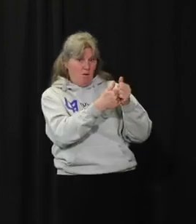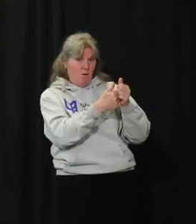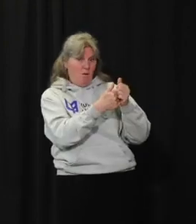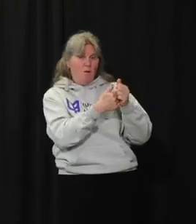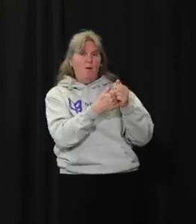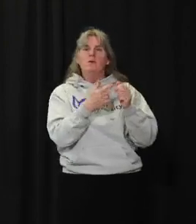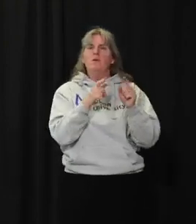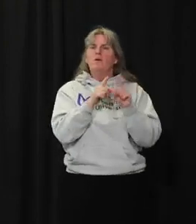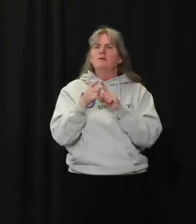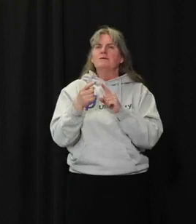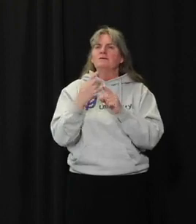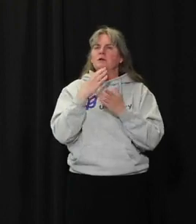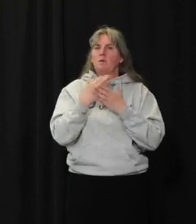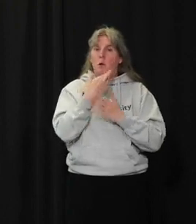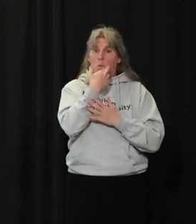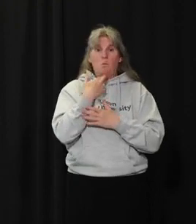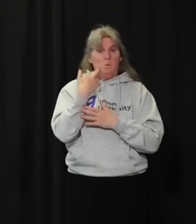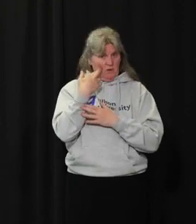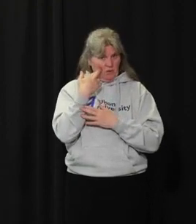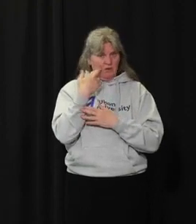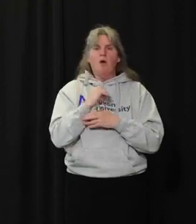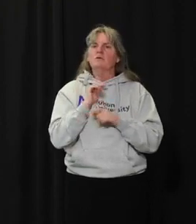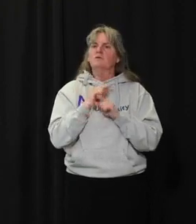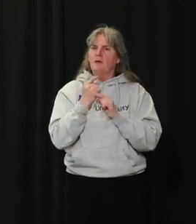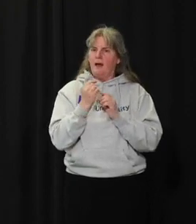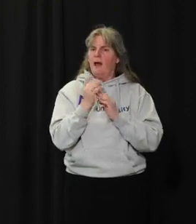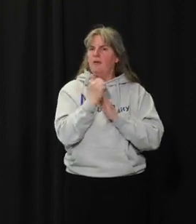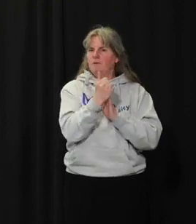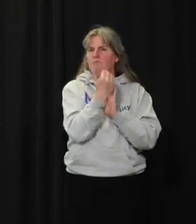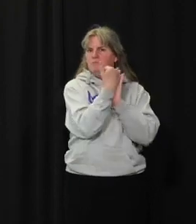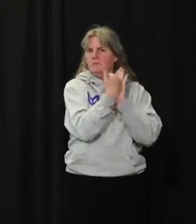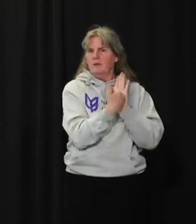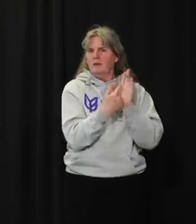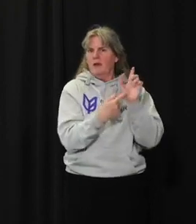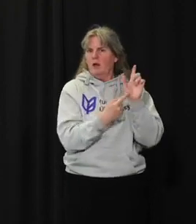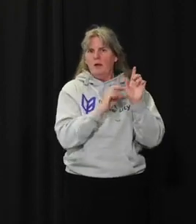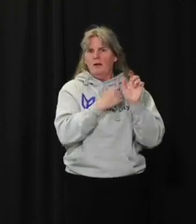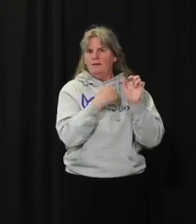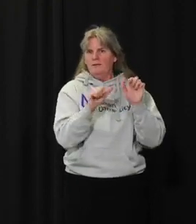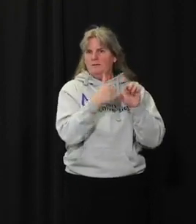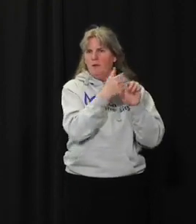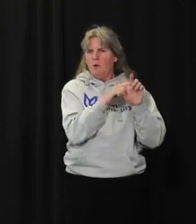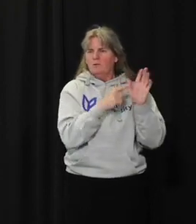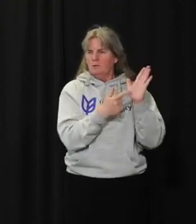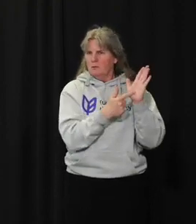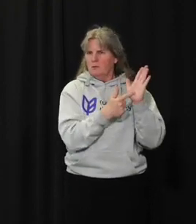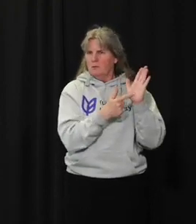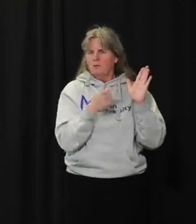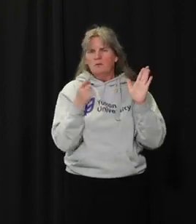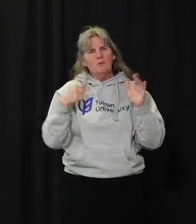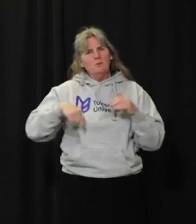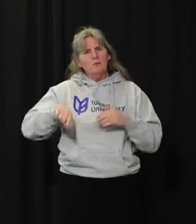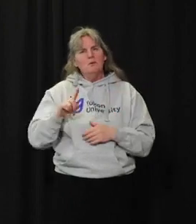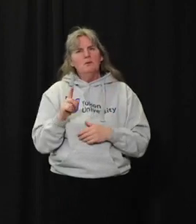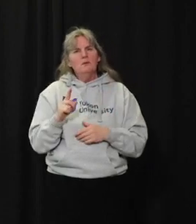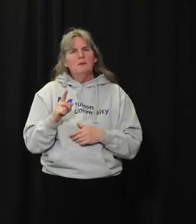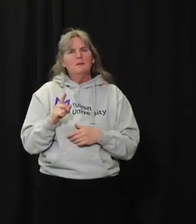As of today in the restaurant industry, they have an opportunity to look at that guidance document and cross-reference that.